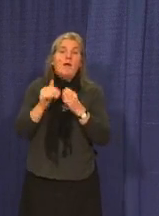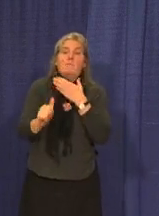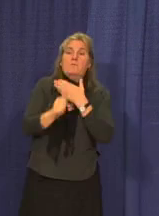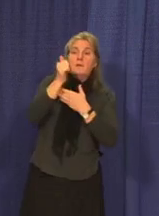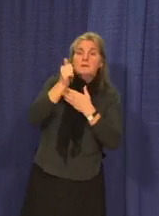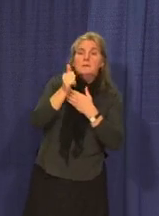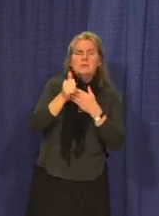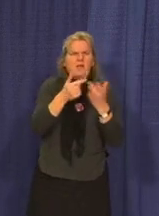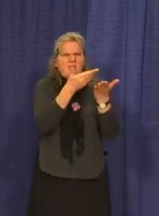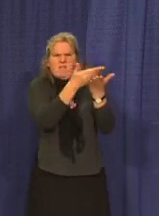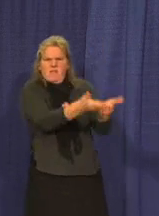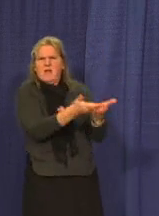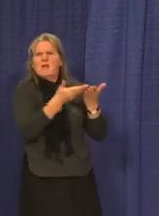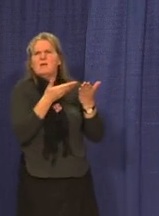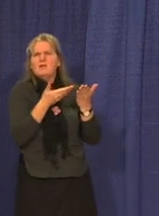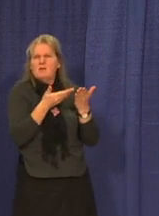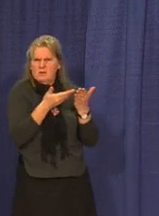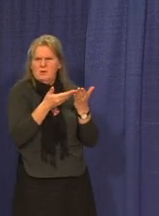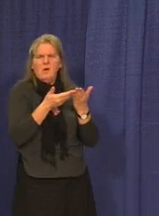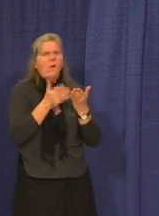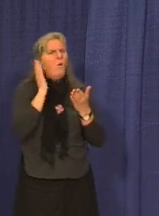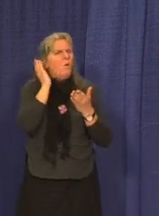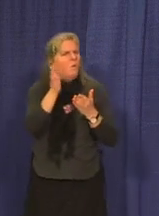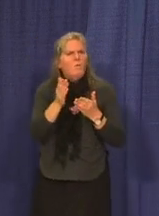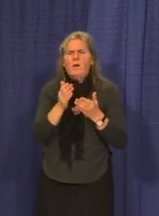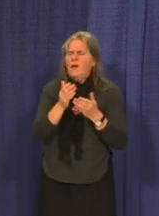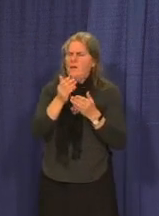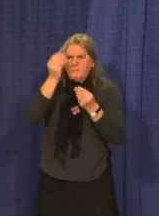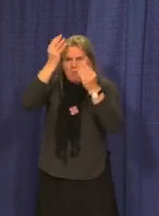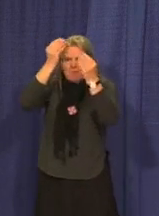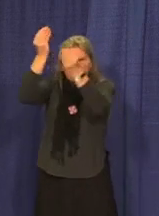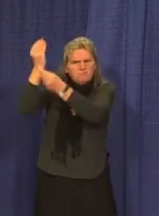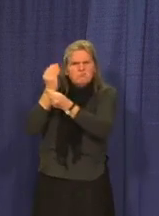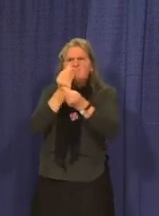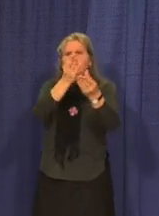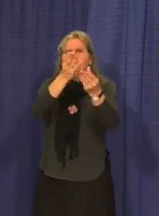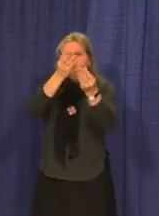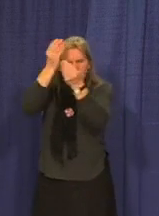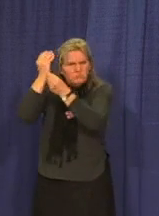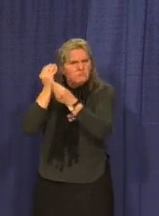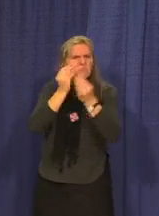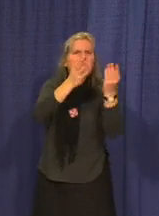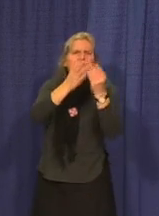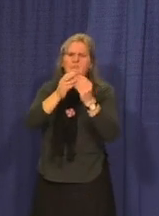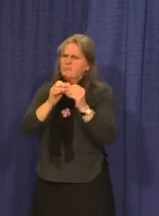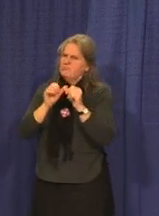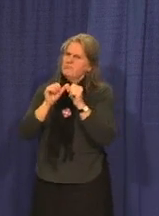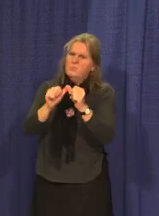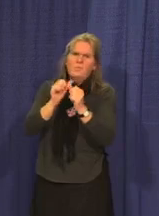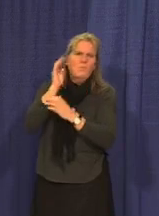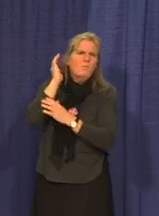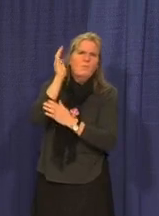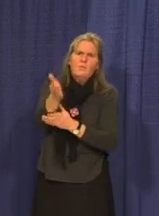the risk if any to the public. We will continue to share information as it becomes available and keep you informed